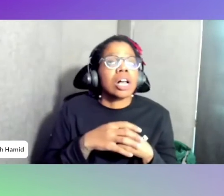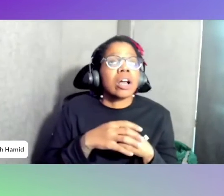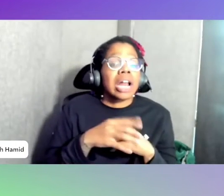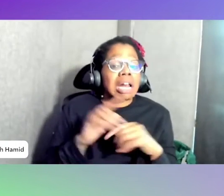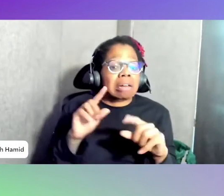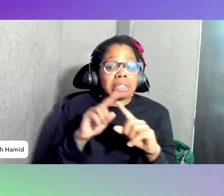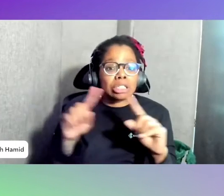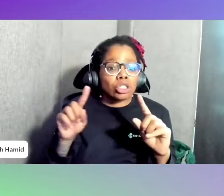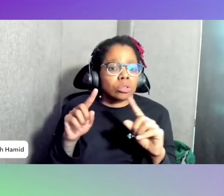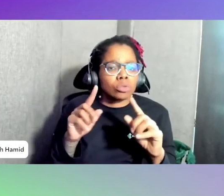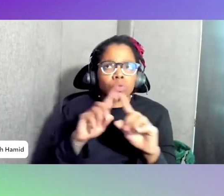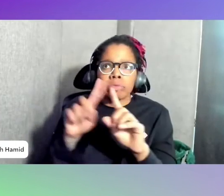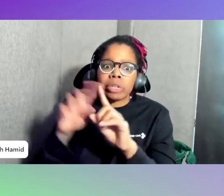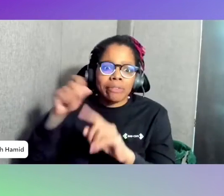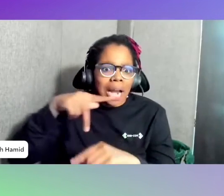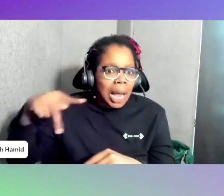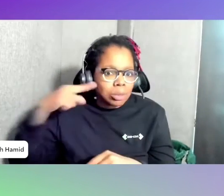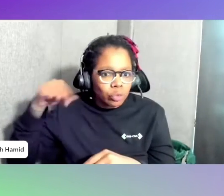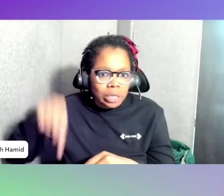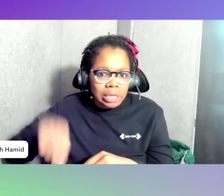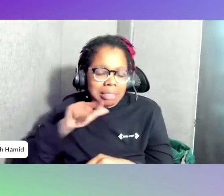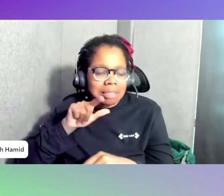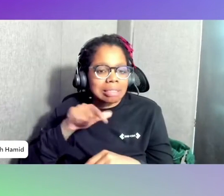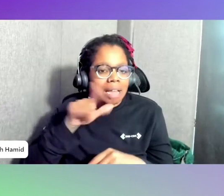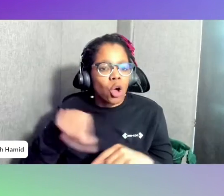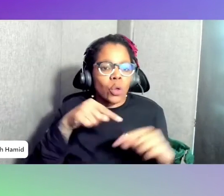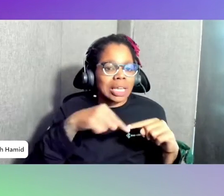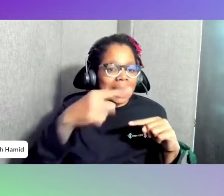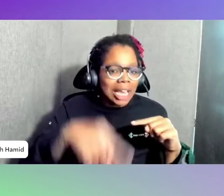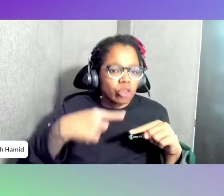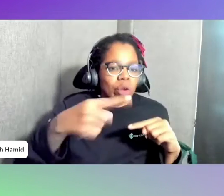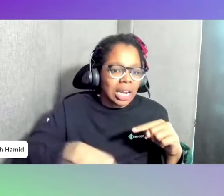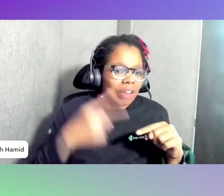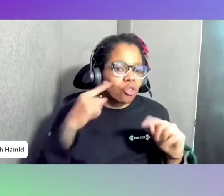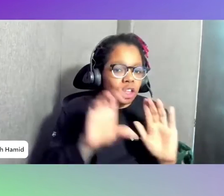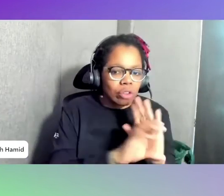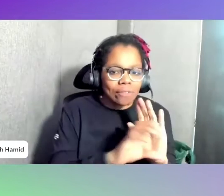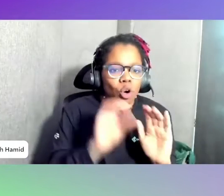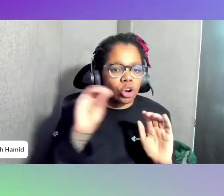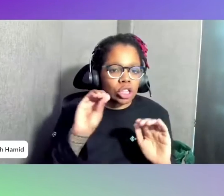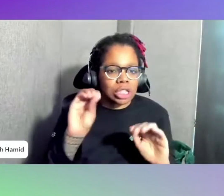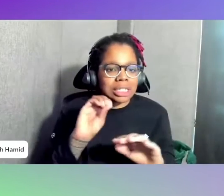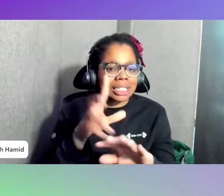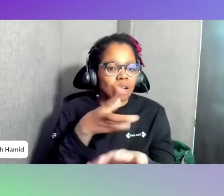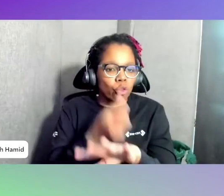8 colors where you can choose to create texture and create different heights around a drawing. There's so many